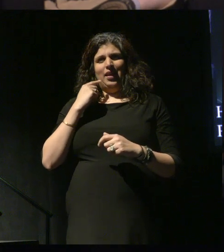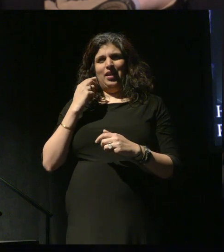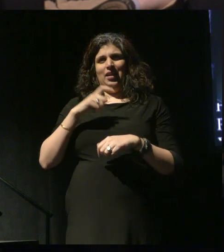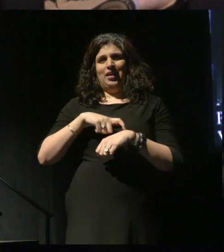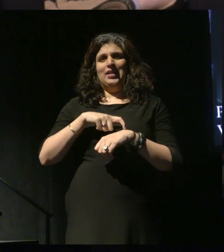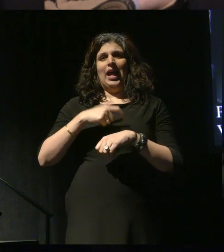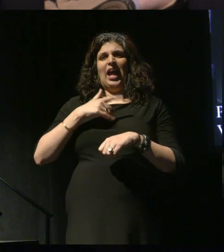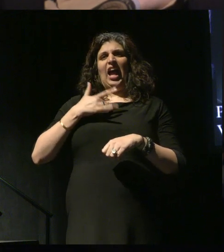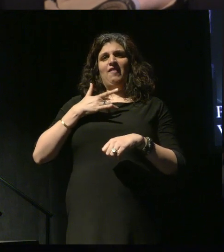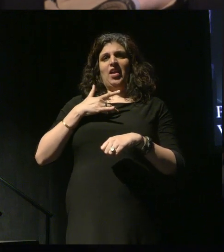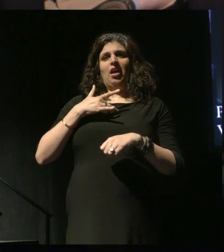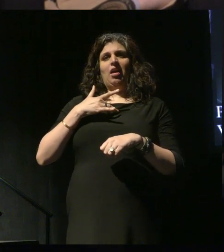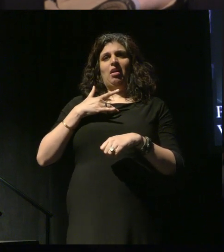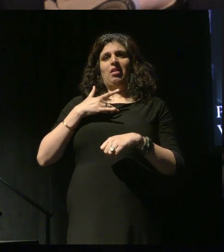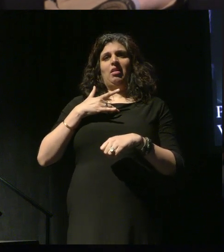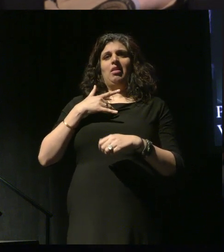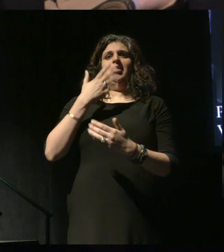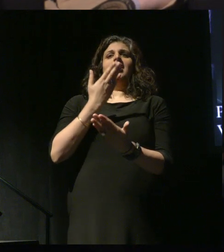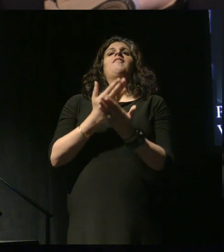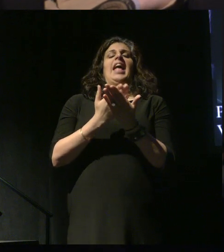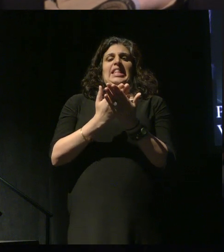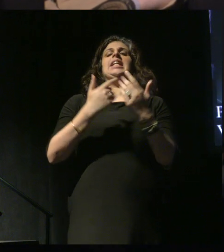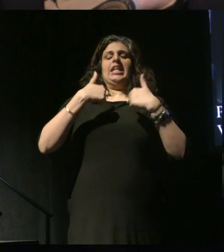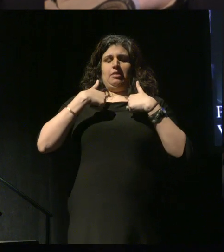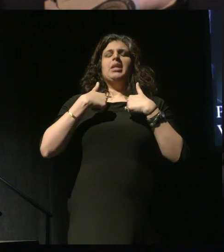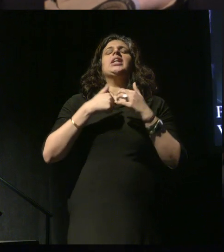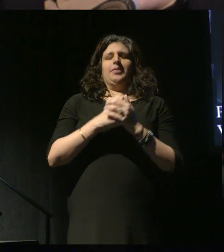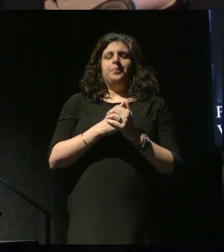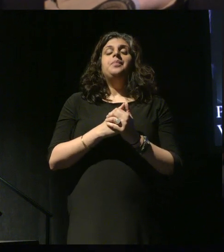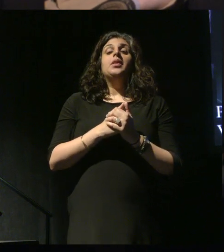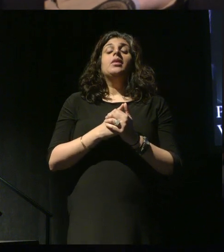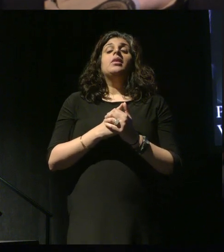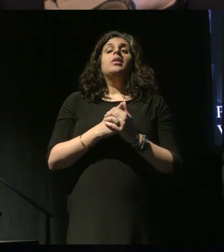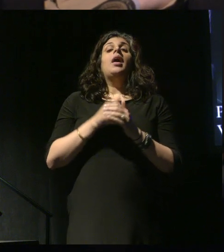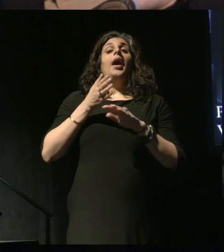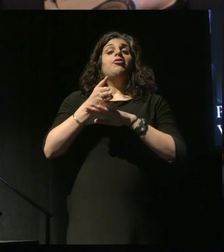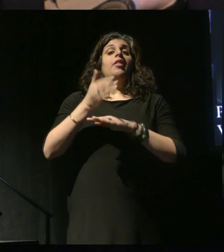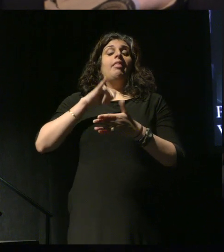And, you know after that, I was able to then give myself